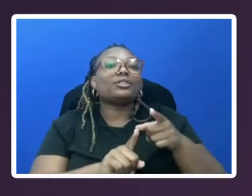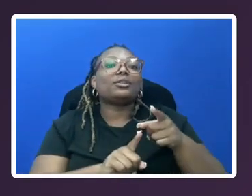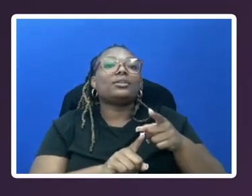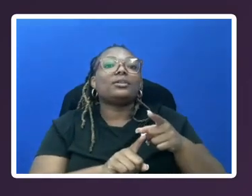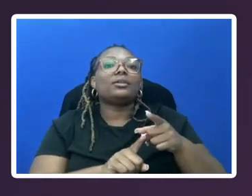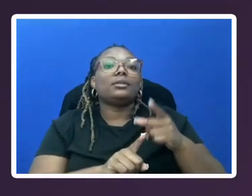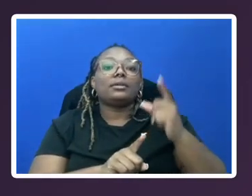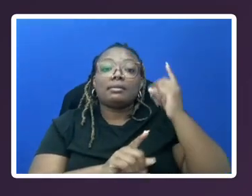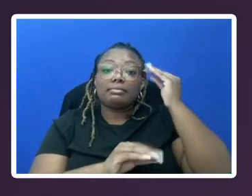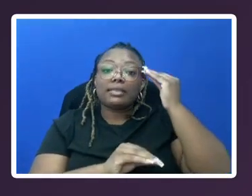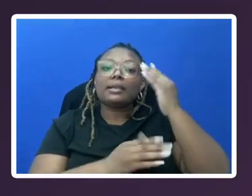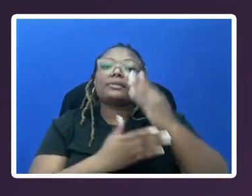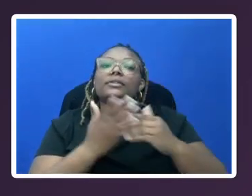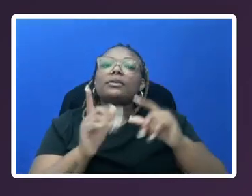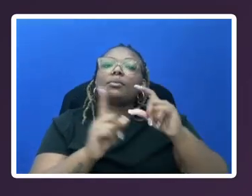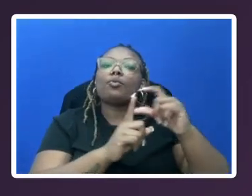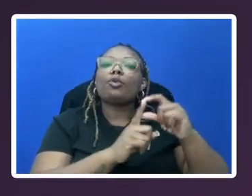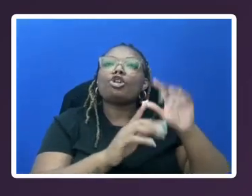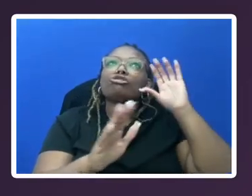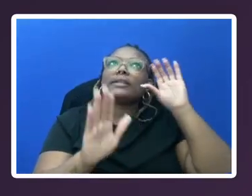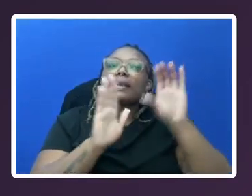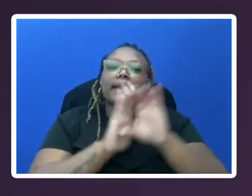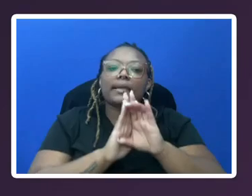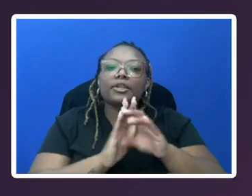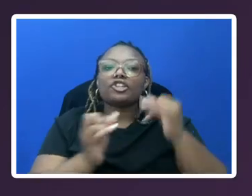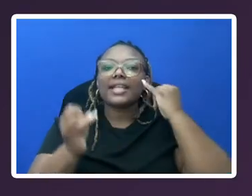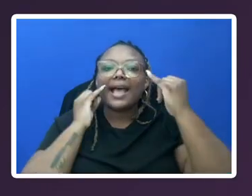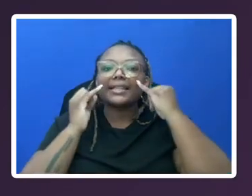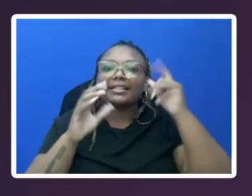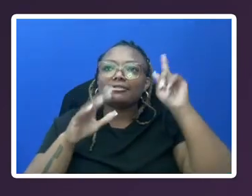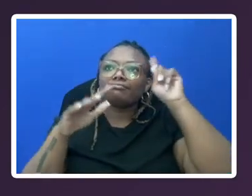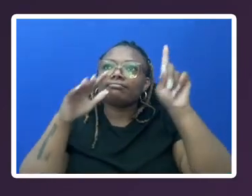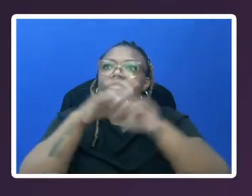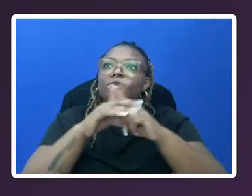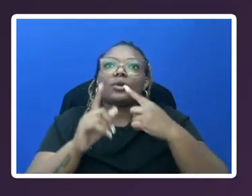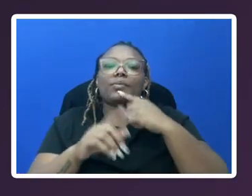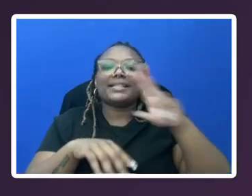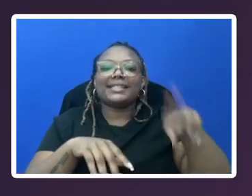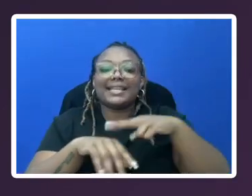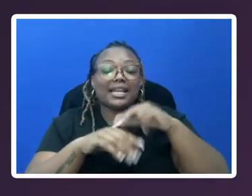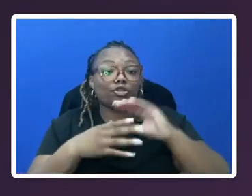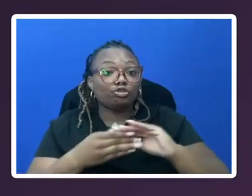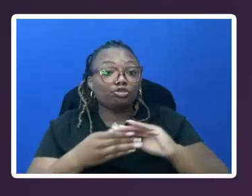and images or ideas that came to mind when we said, "National stories." And his answer was the